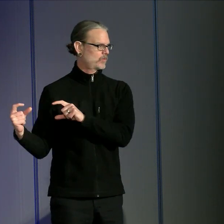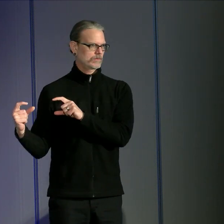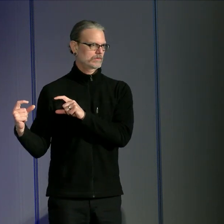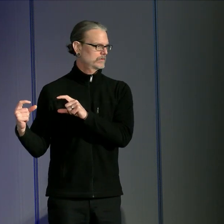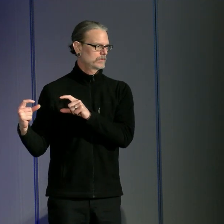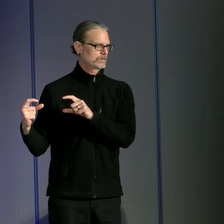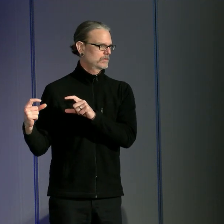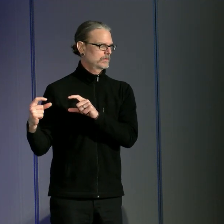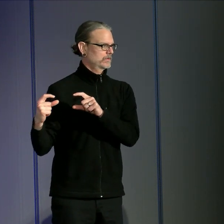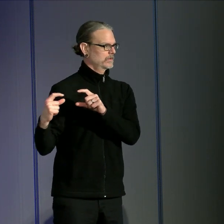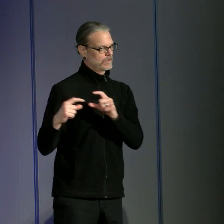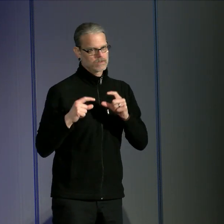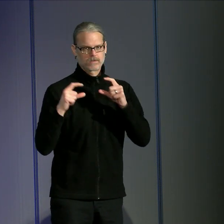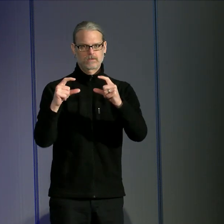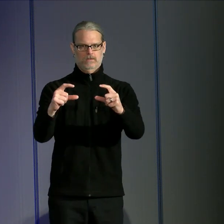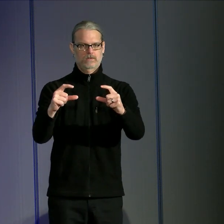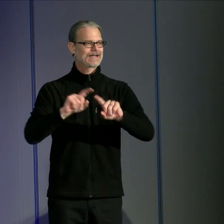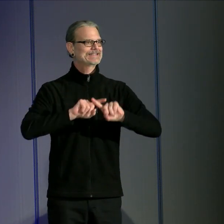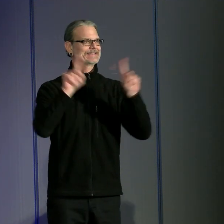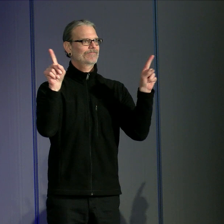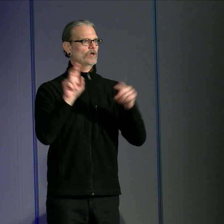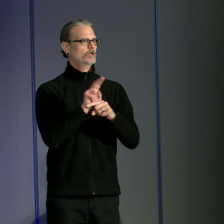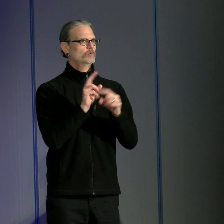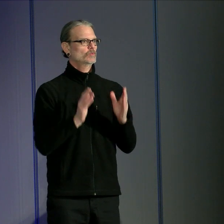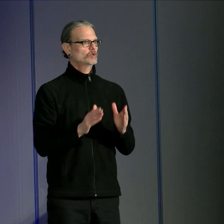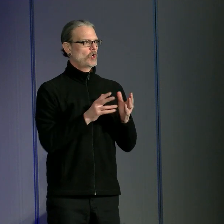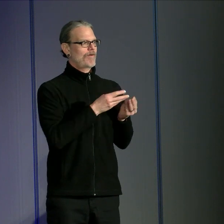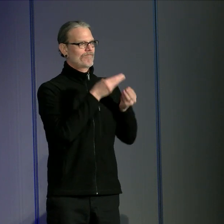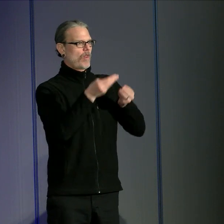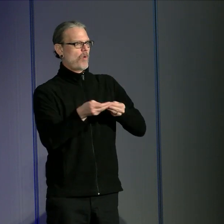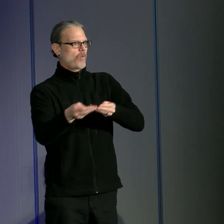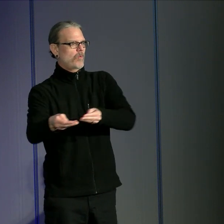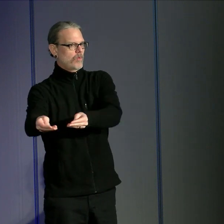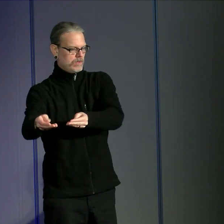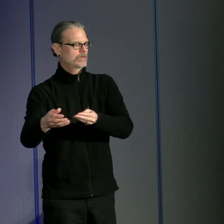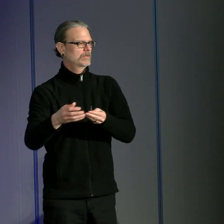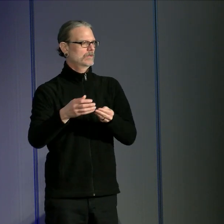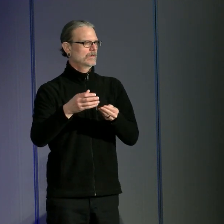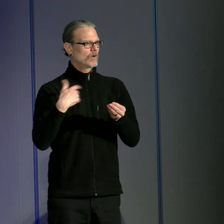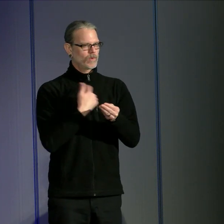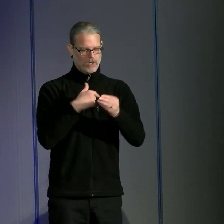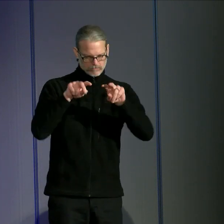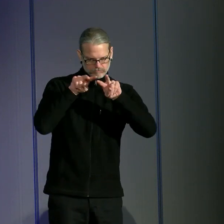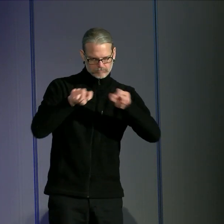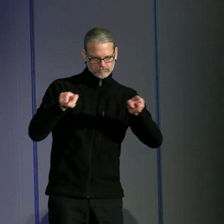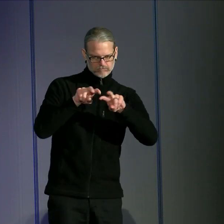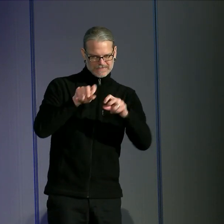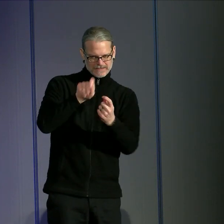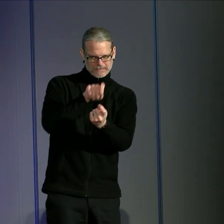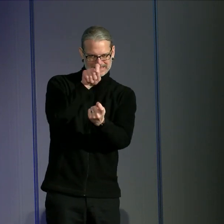a separate user flow where we're just looking at specific components like the header.